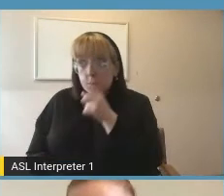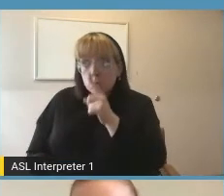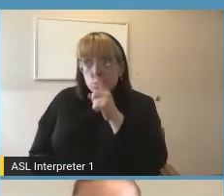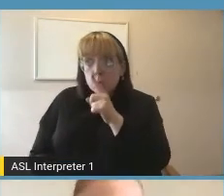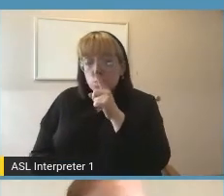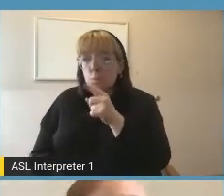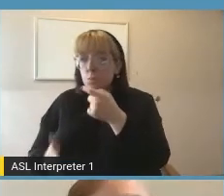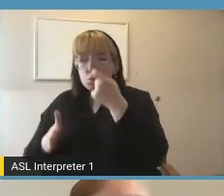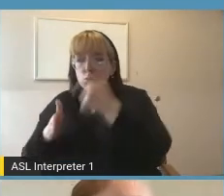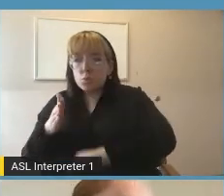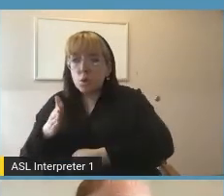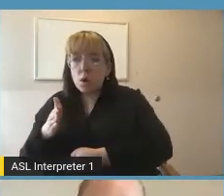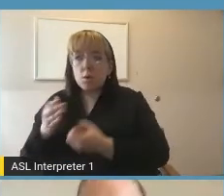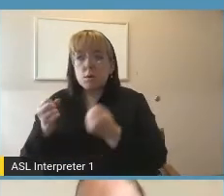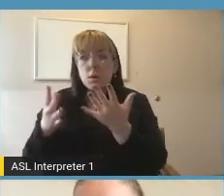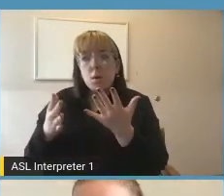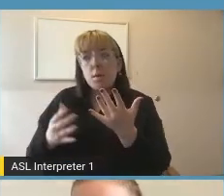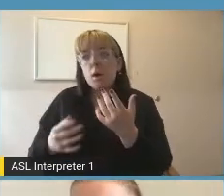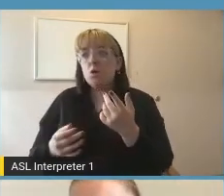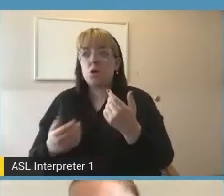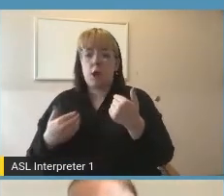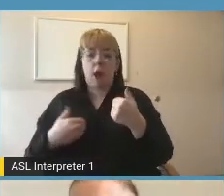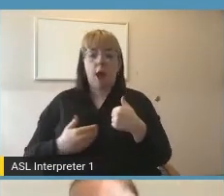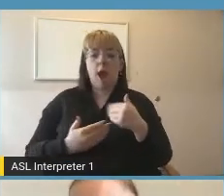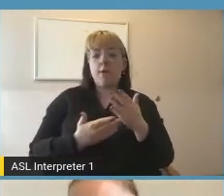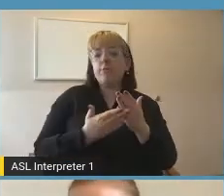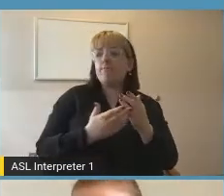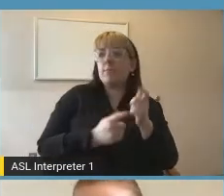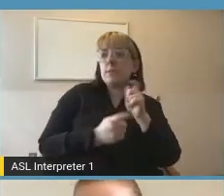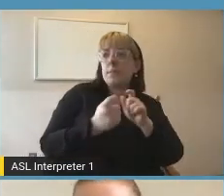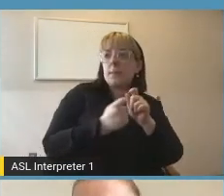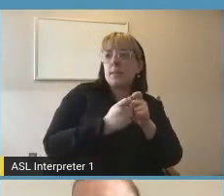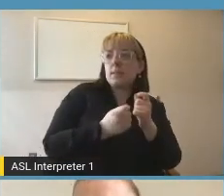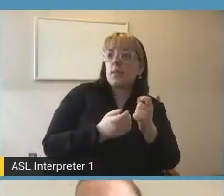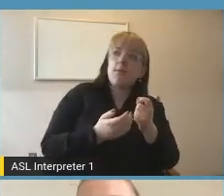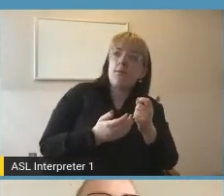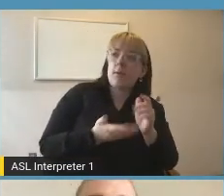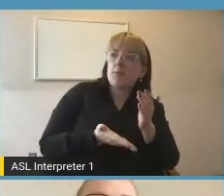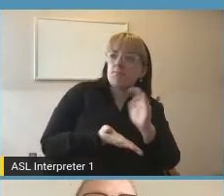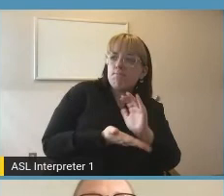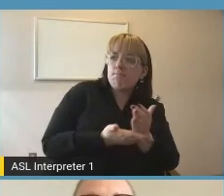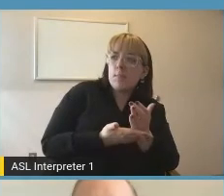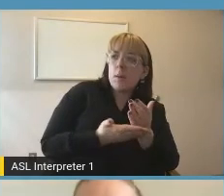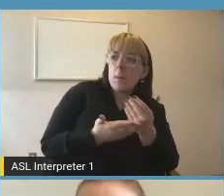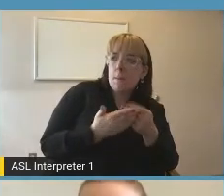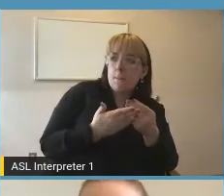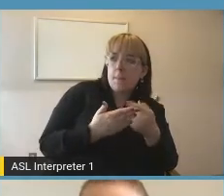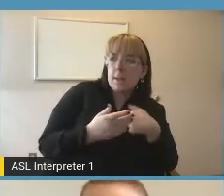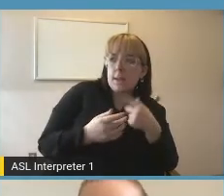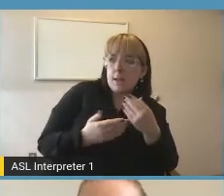us or we have this much money to pay you for a to use your music as our soundtrack for